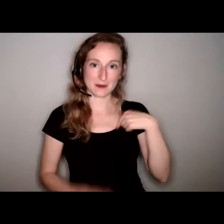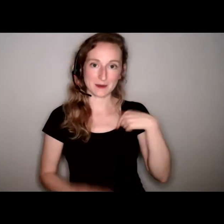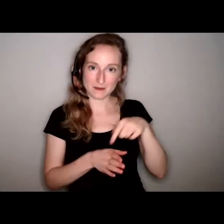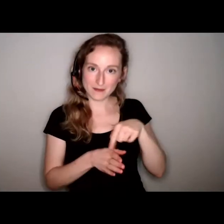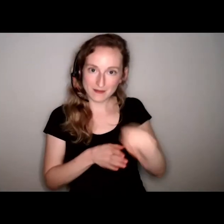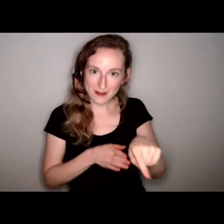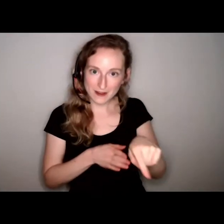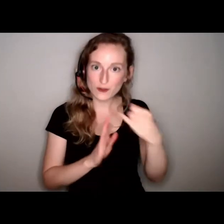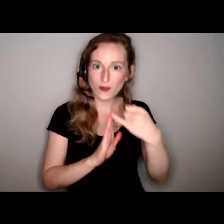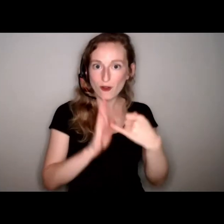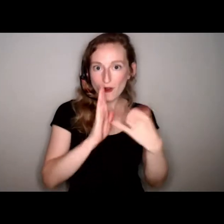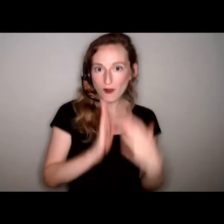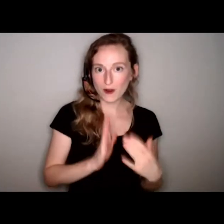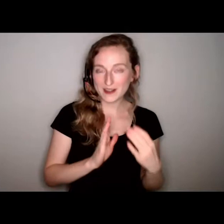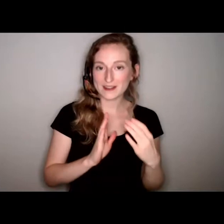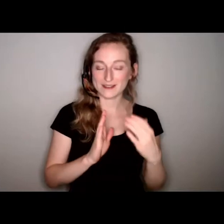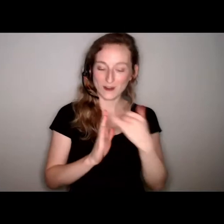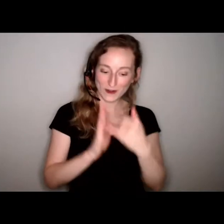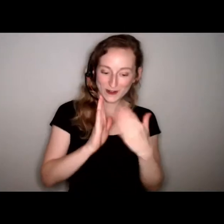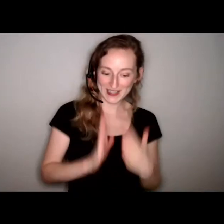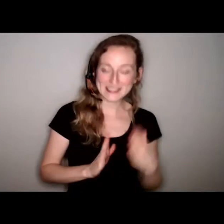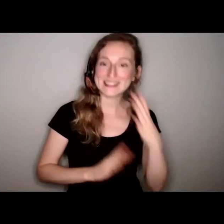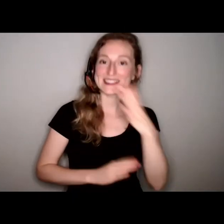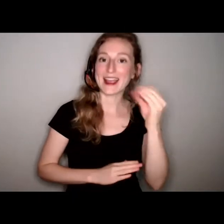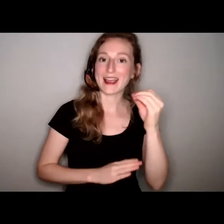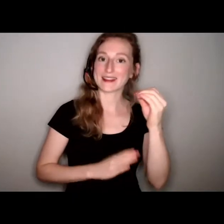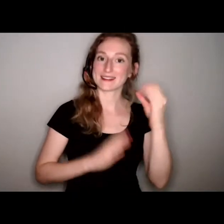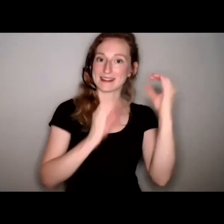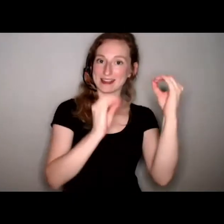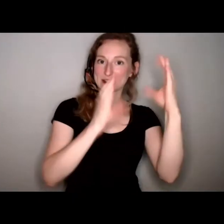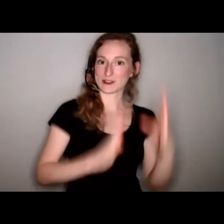I’ll be your family tour guide today!